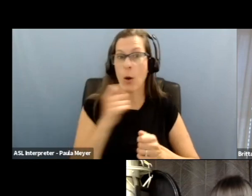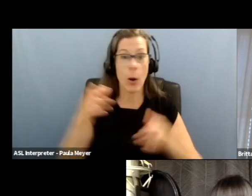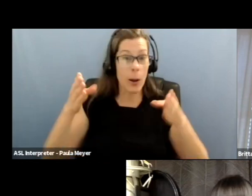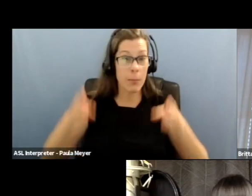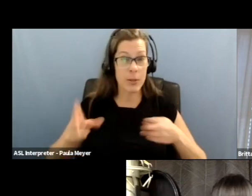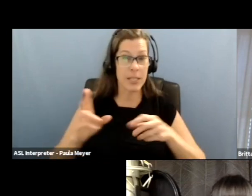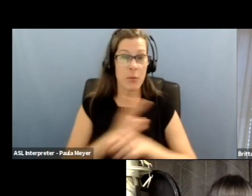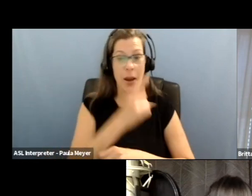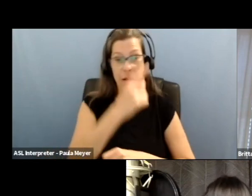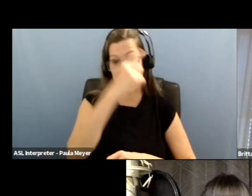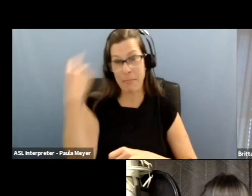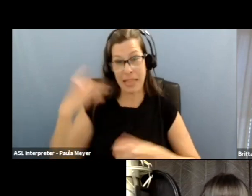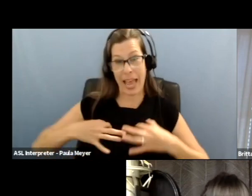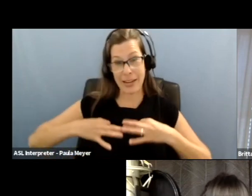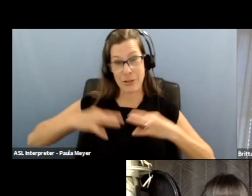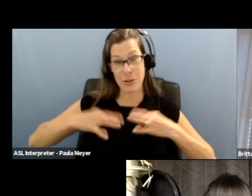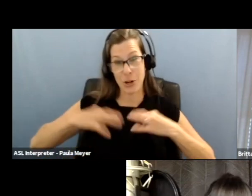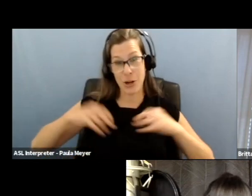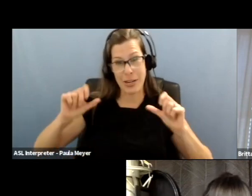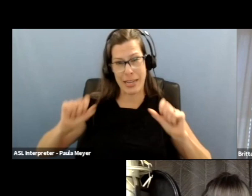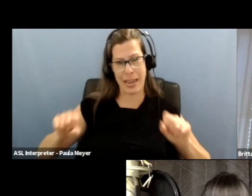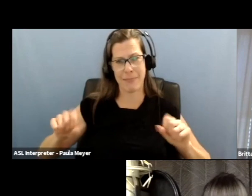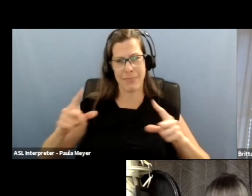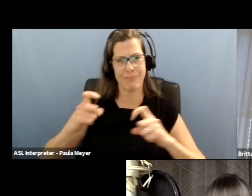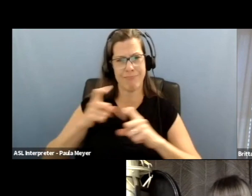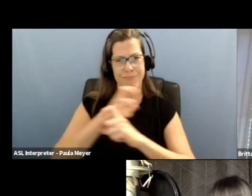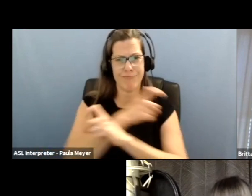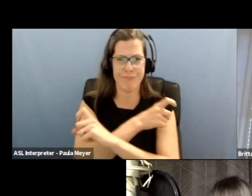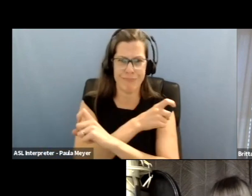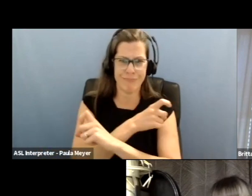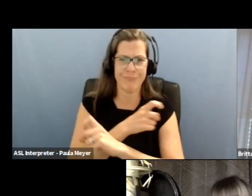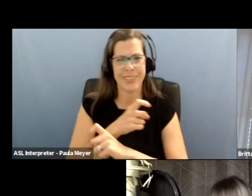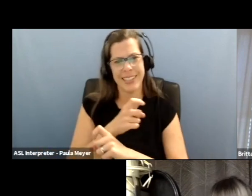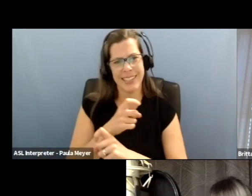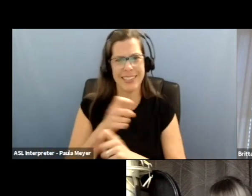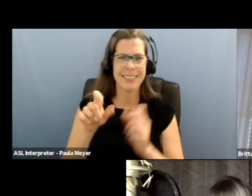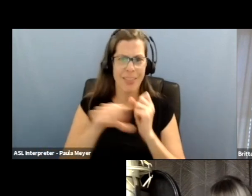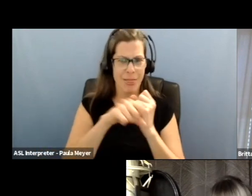which can get very, very convoluted when you're trying to fit into the pauses. But I will definitely try to do